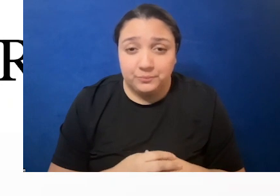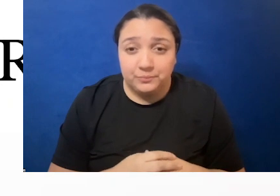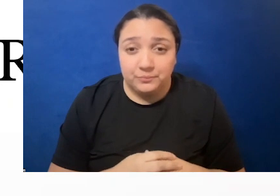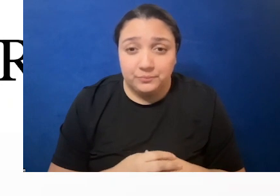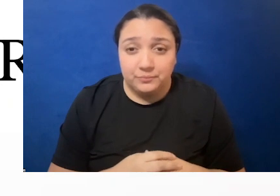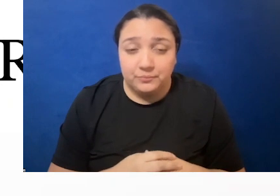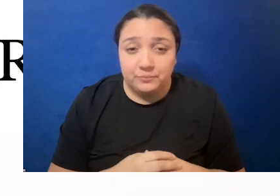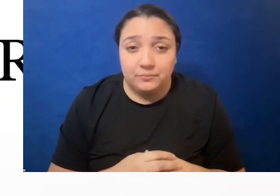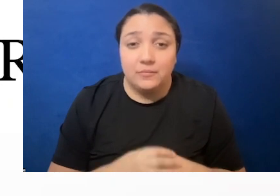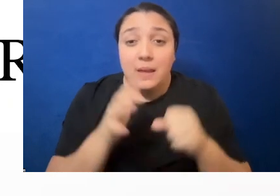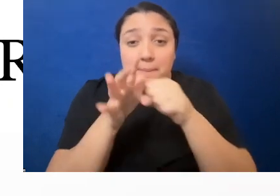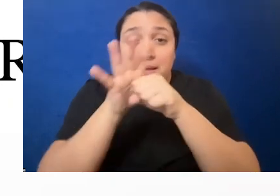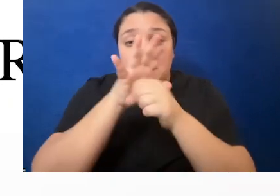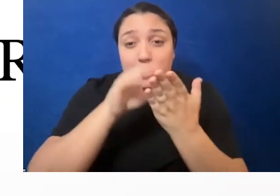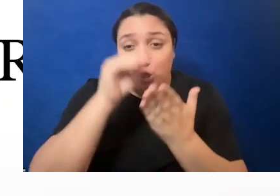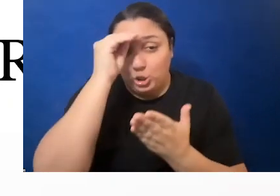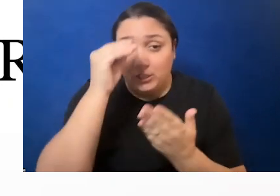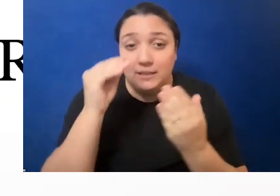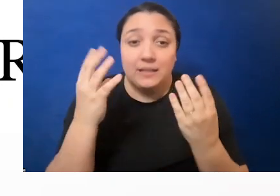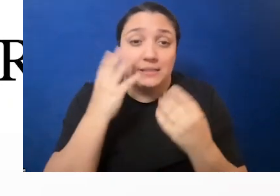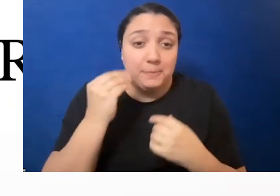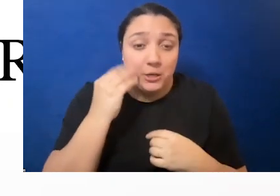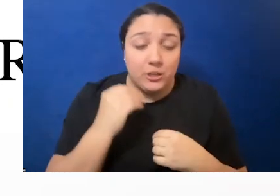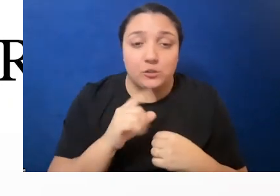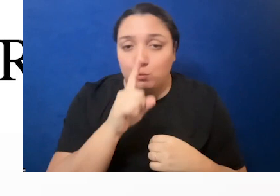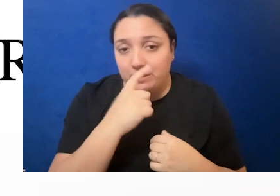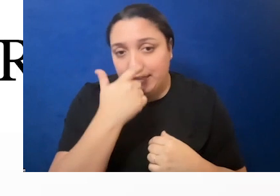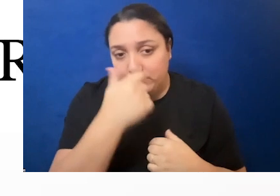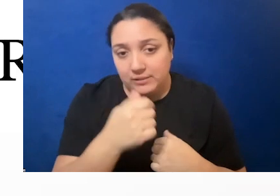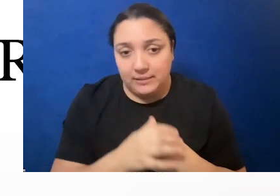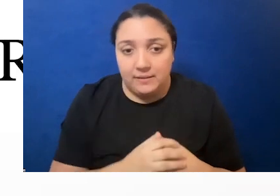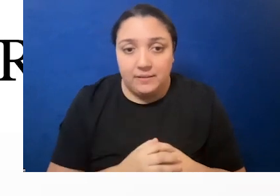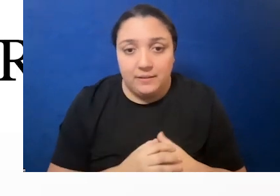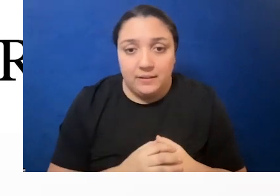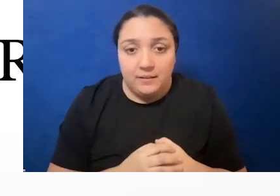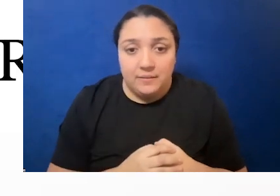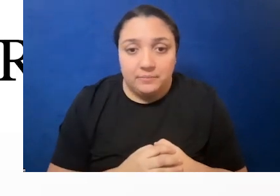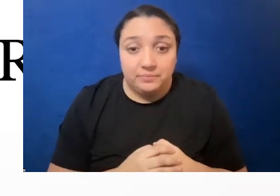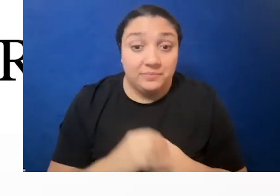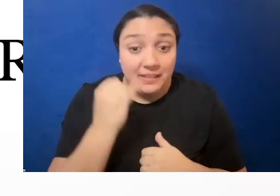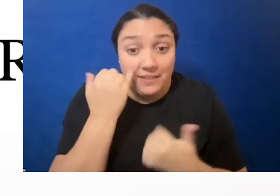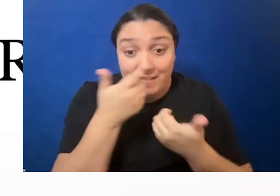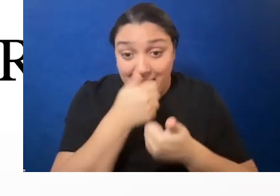LET'S CALL IT THAT. SO THE PANDEMIC LEARNING EXPERIENCE HAS BEEN AN INTERESTING ONE AND IF ANYTHING